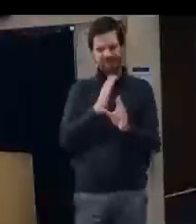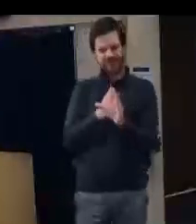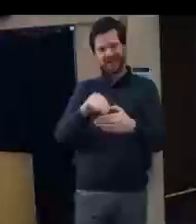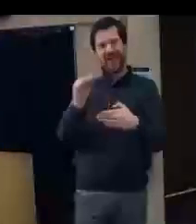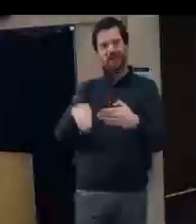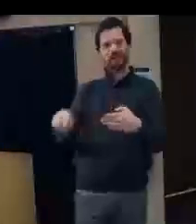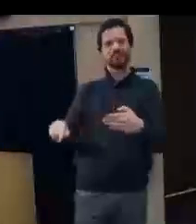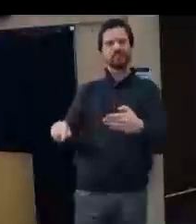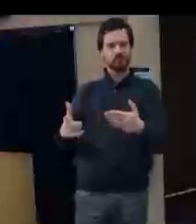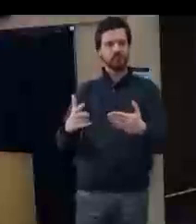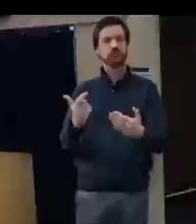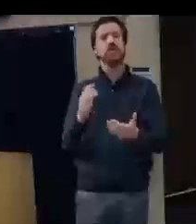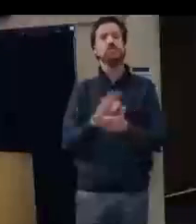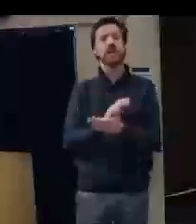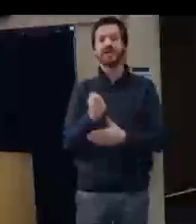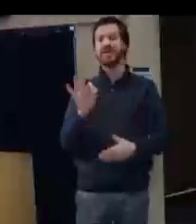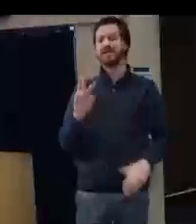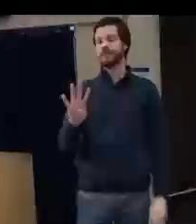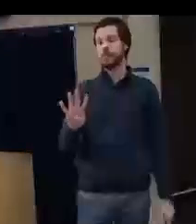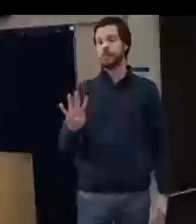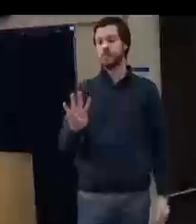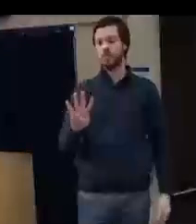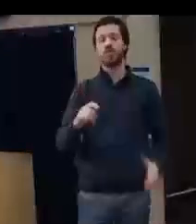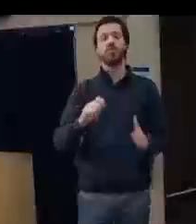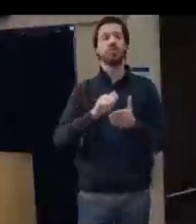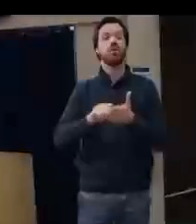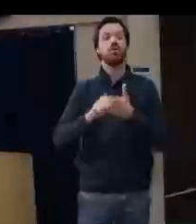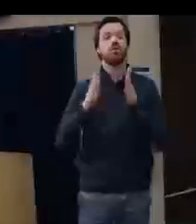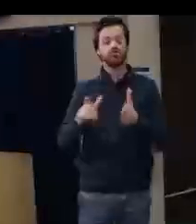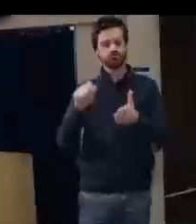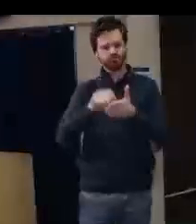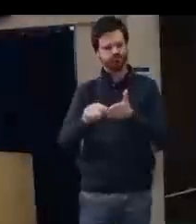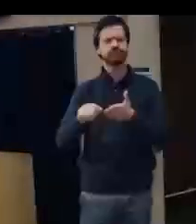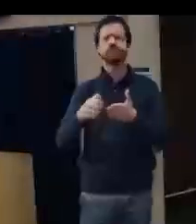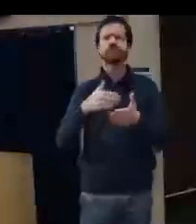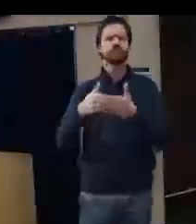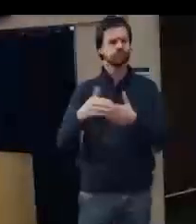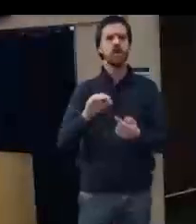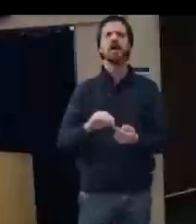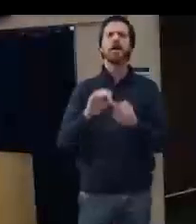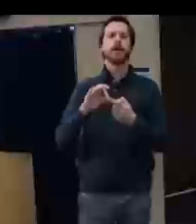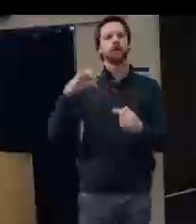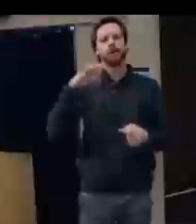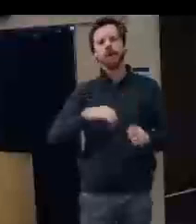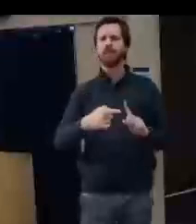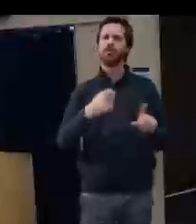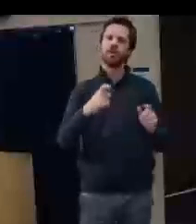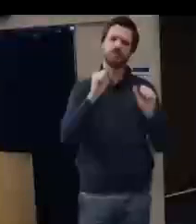paper from 1964 the authors wrote despite benefits derived from these remarkable therapeutic gains